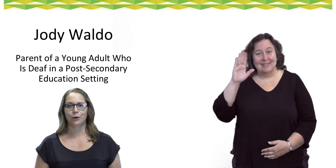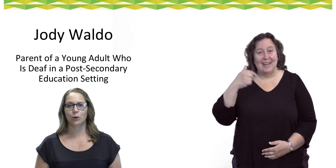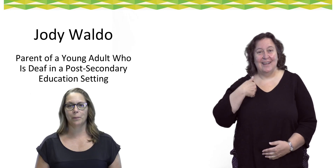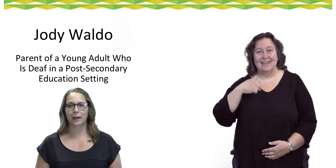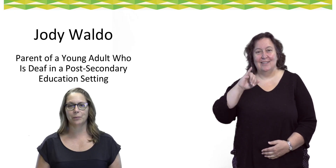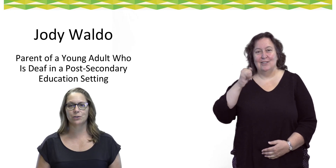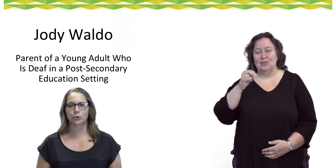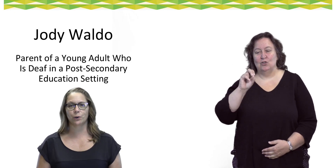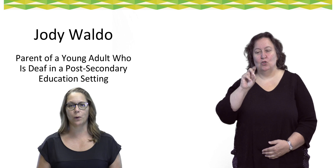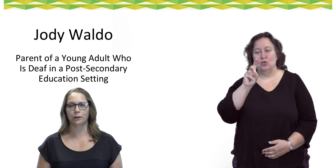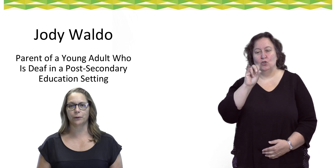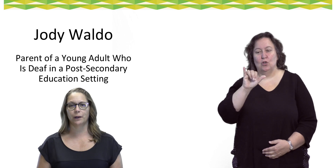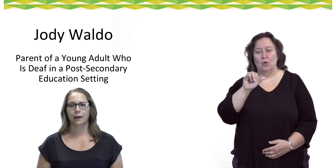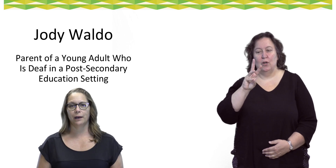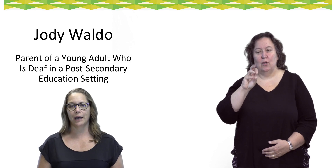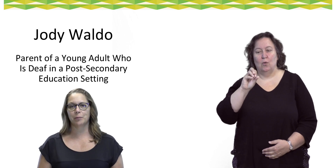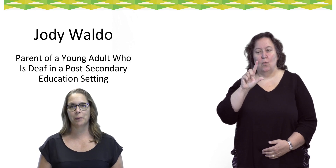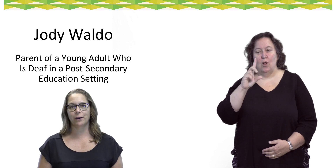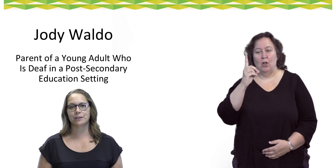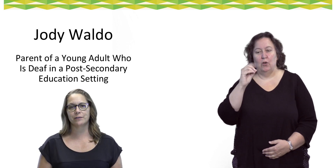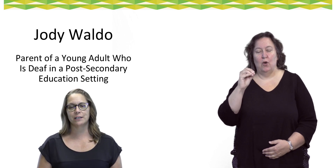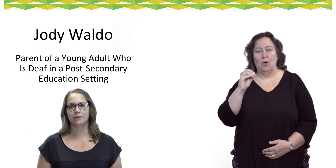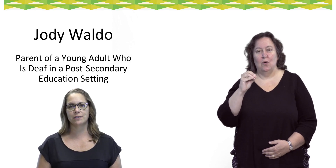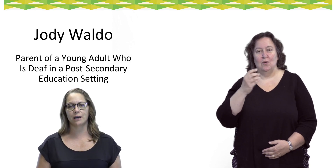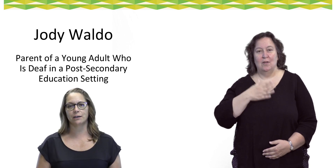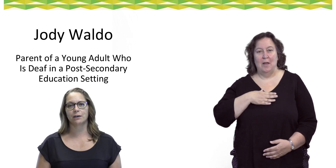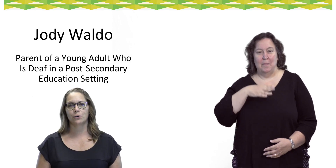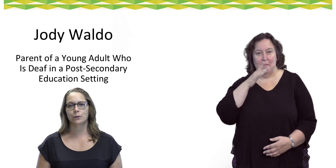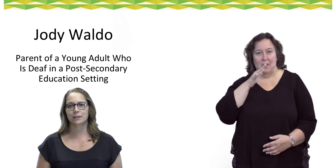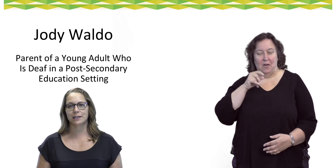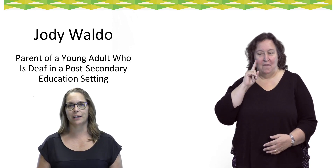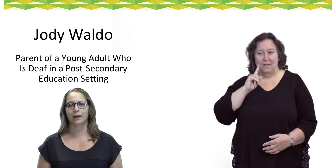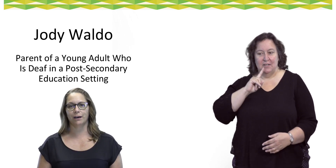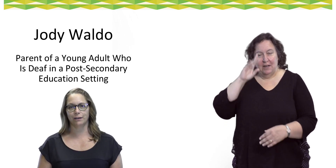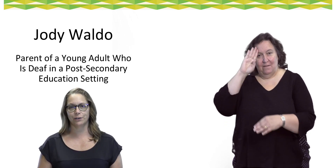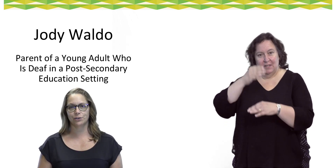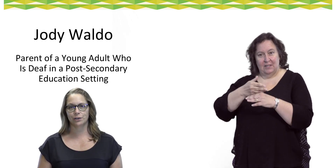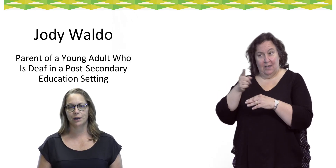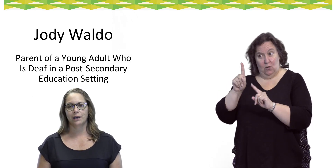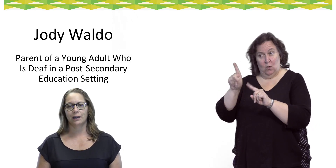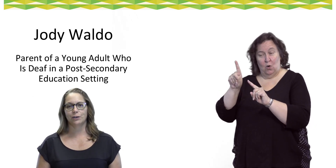Hello, my name is Jody Waldo, and I am a parent of a deaf son who is attending college